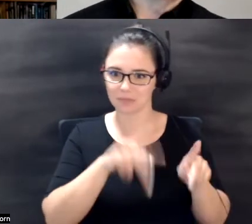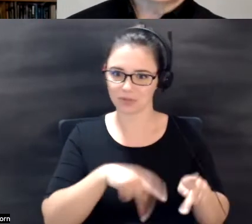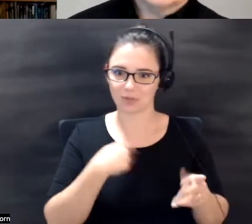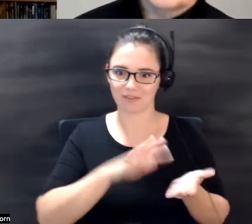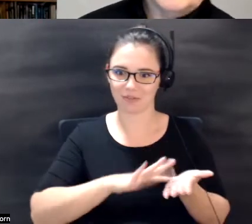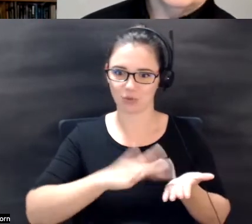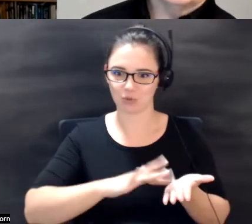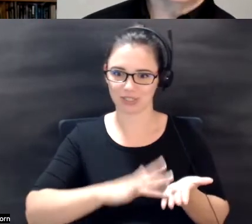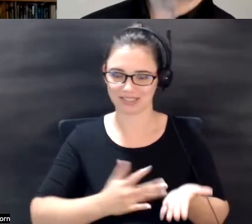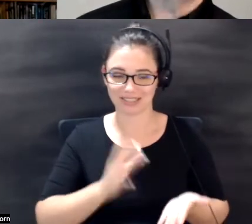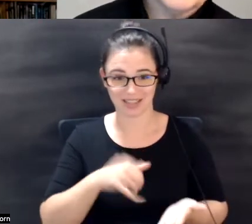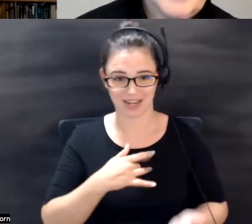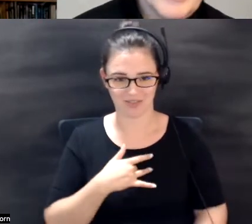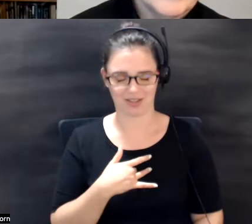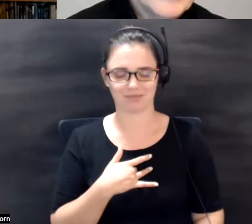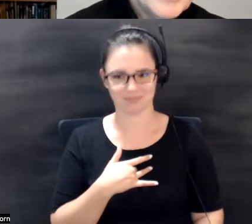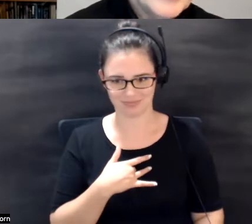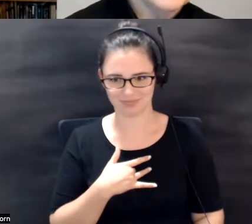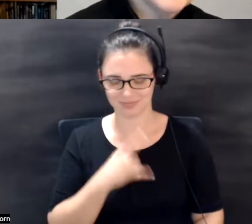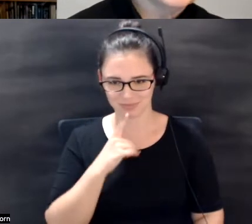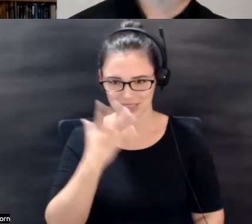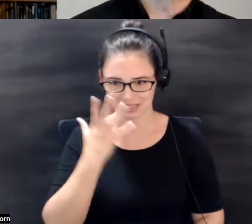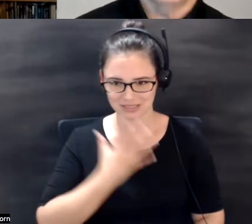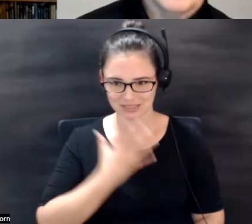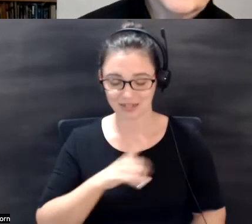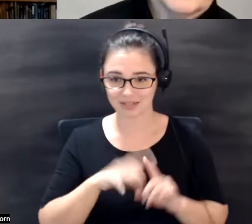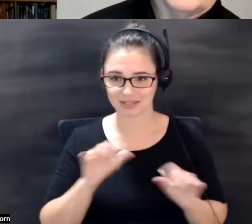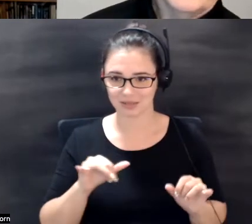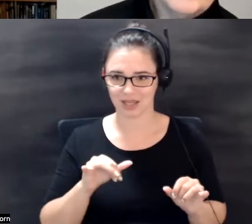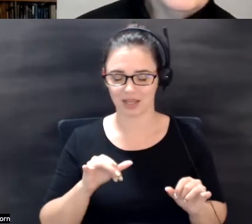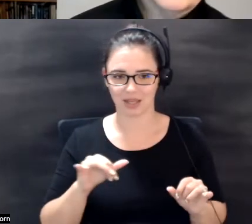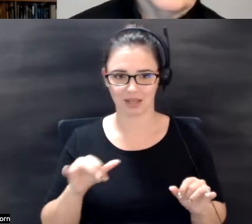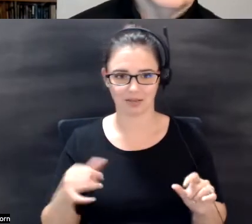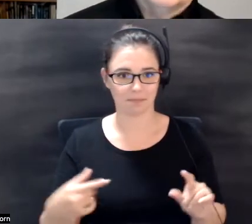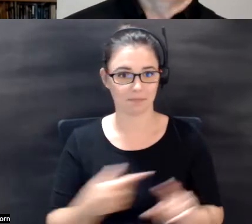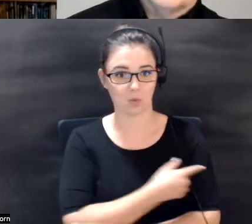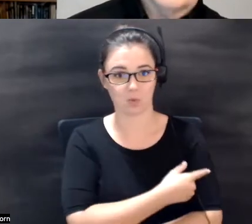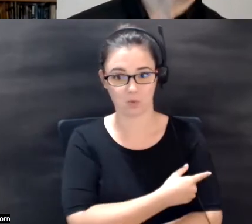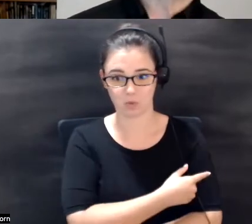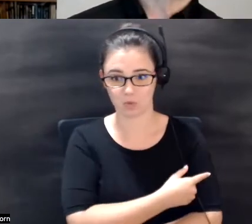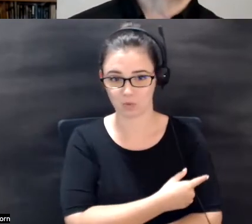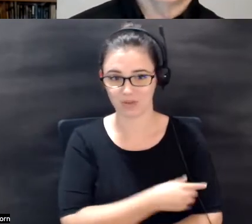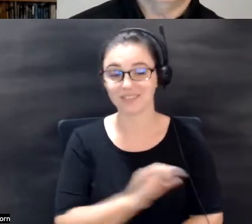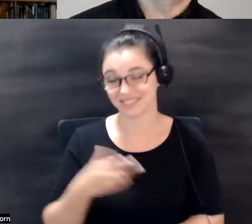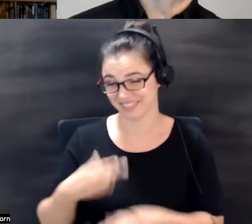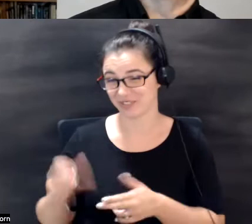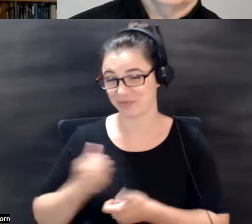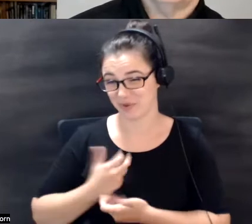really struck me as incredibly sad, and at the same time, incredibly absurd. It's a very short poem! Yeah, yeah.